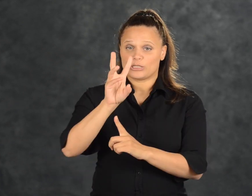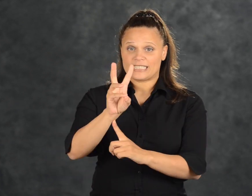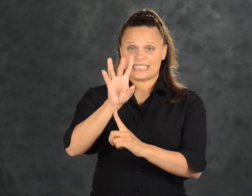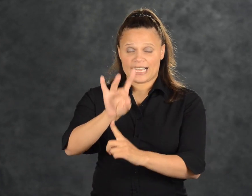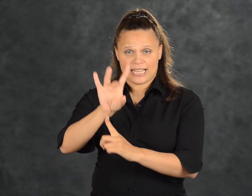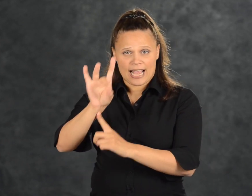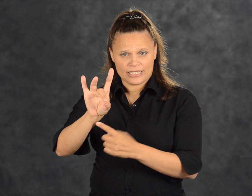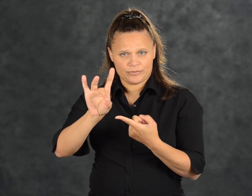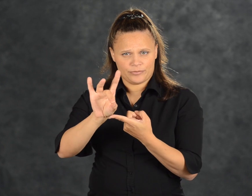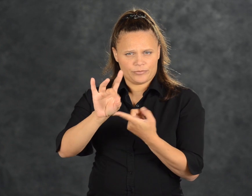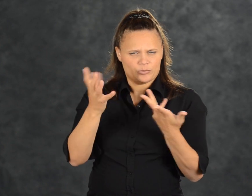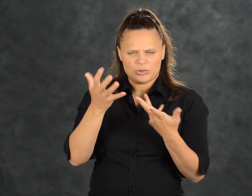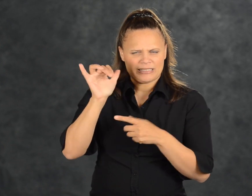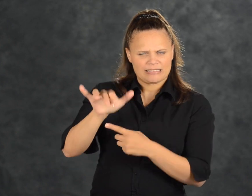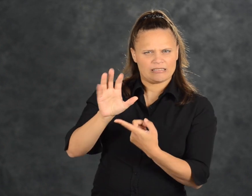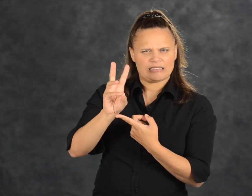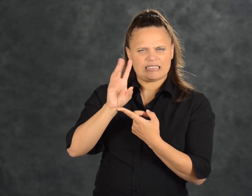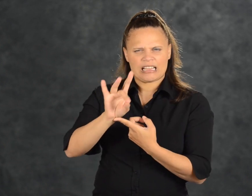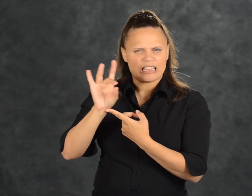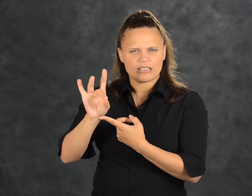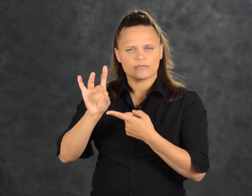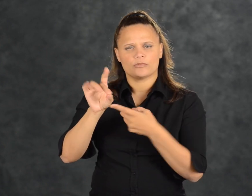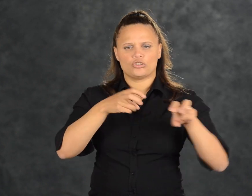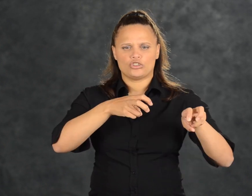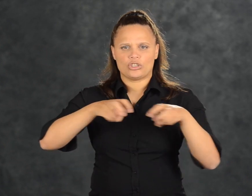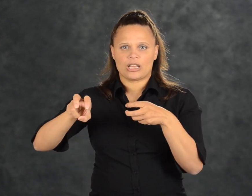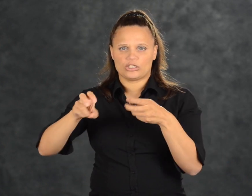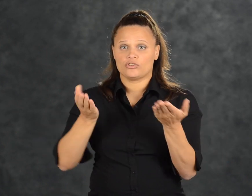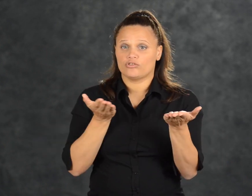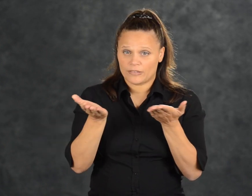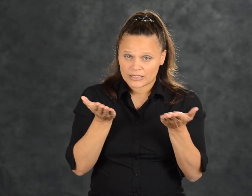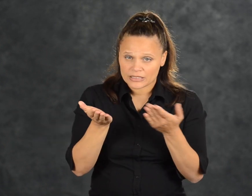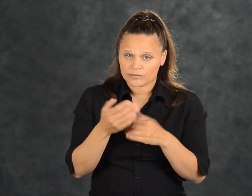Chapter 688 transition services for students who are nearing graduation from high school